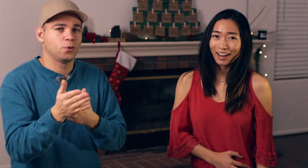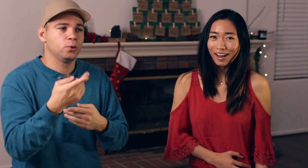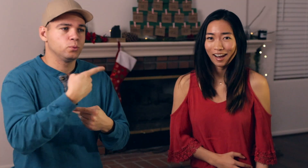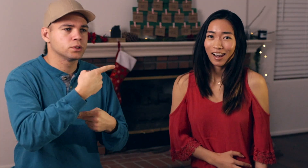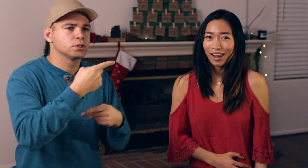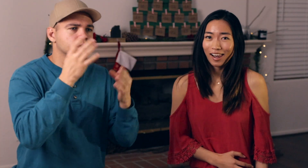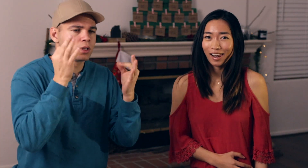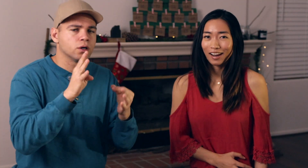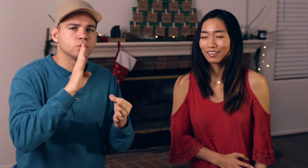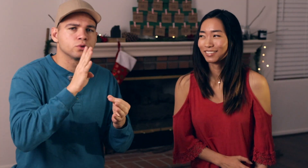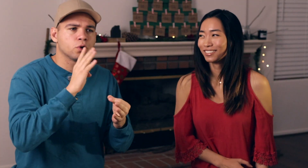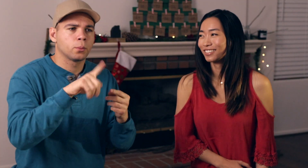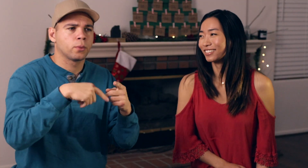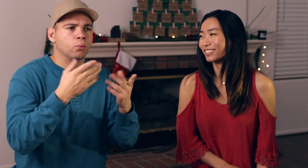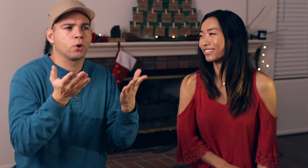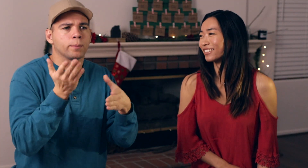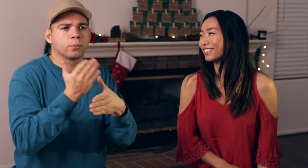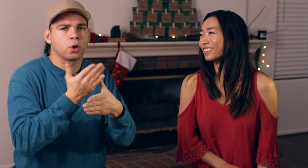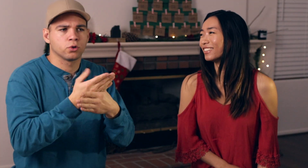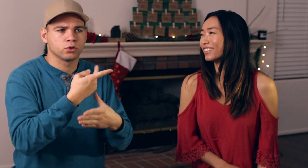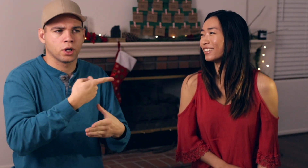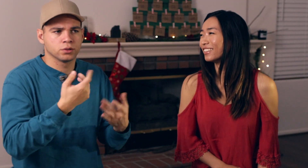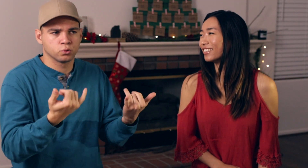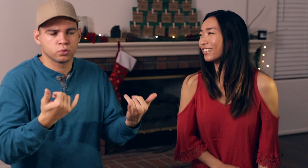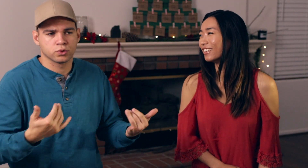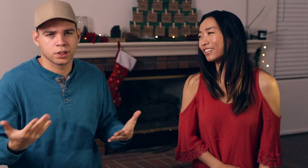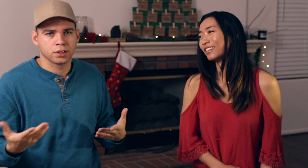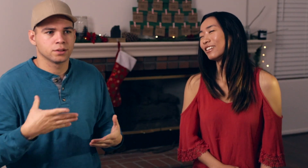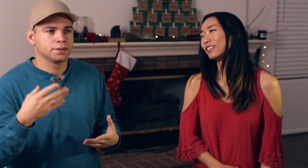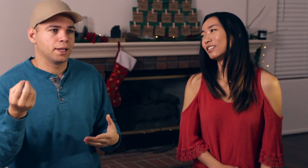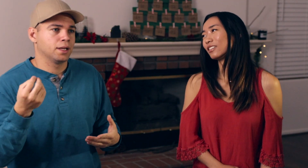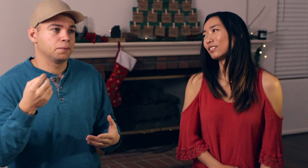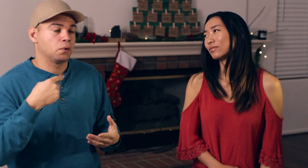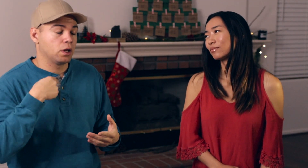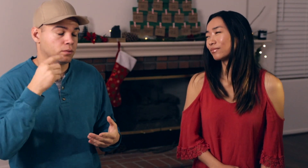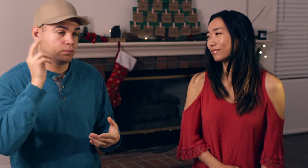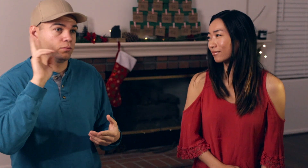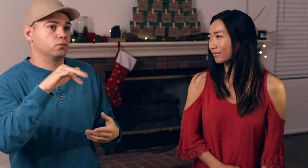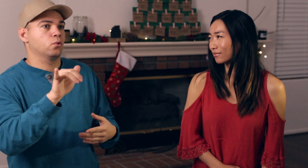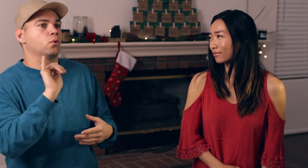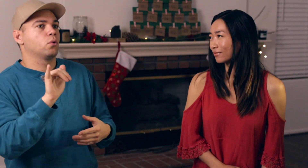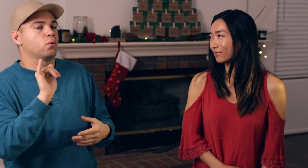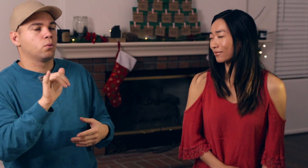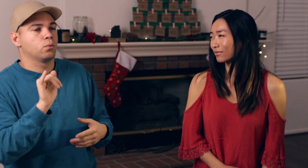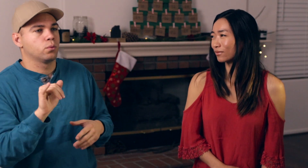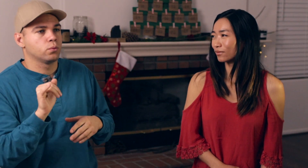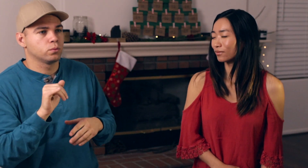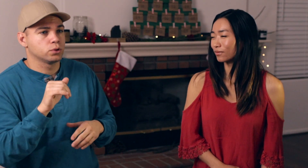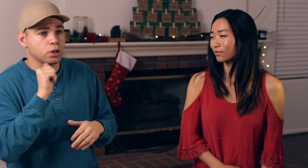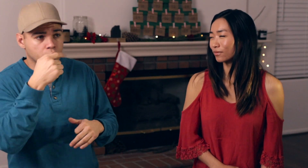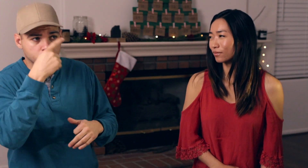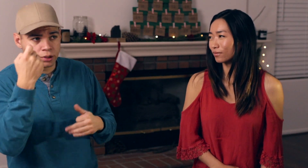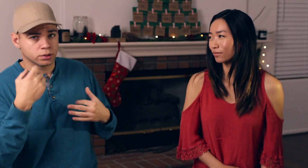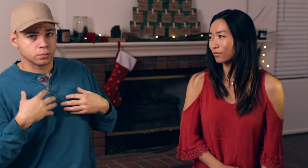we decided to talk about what bothered us today and I realized " oh it's not because of me?"